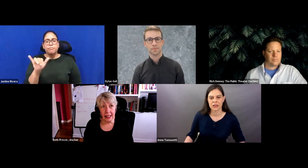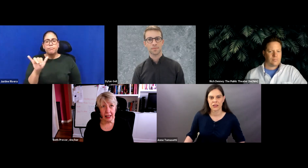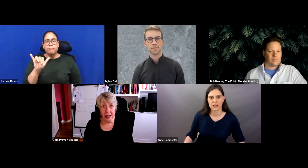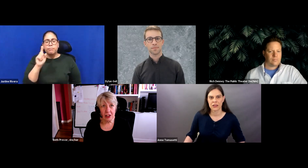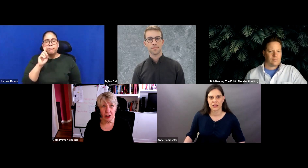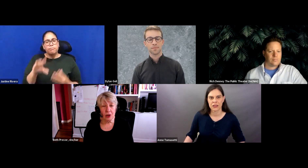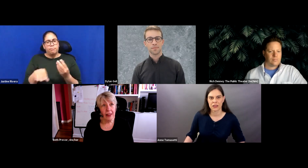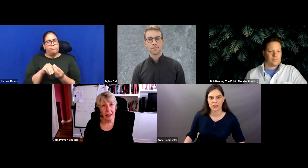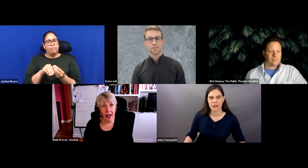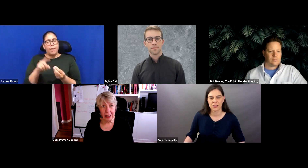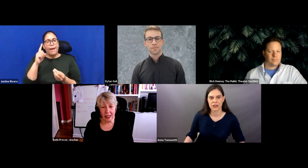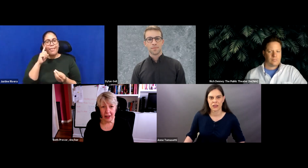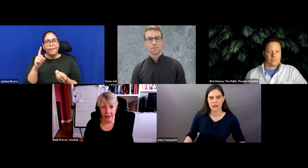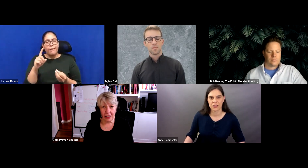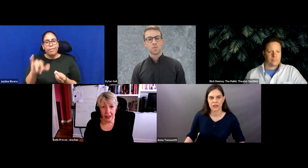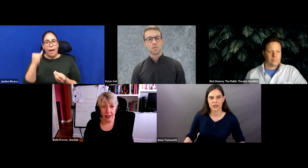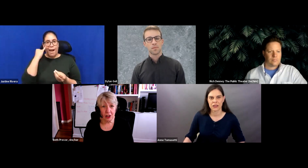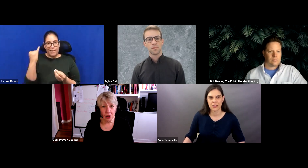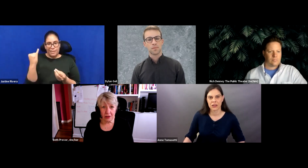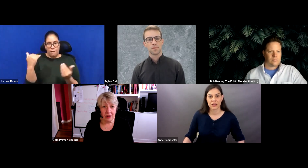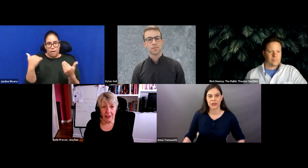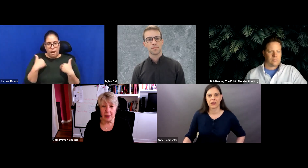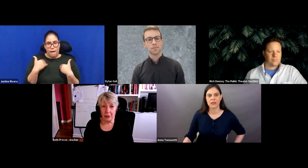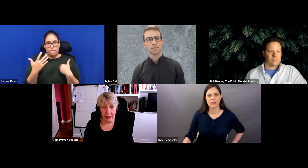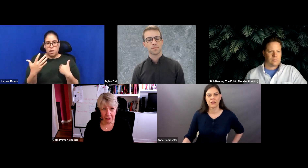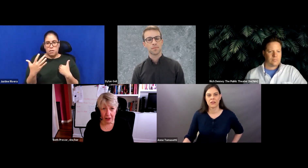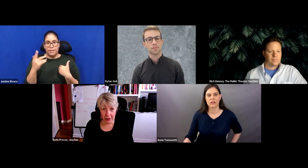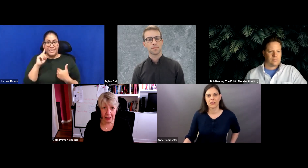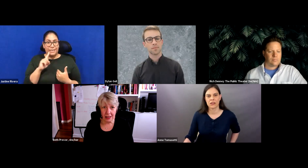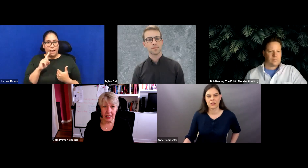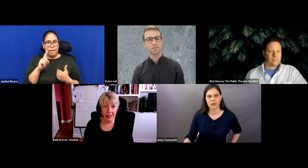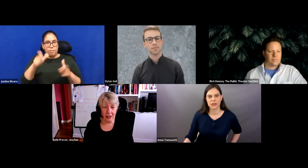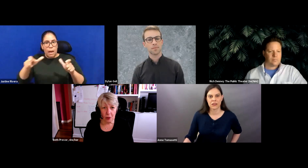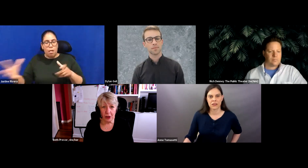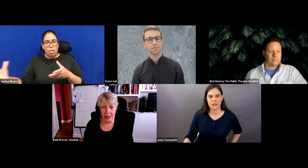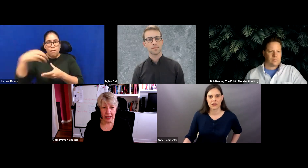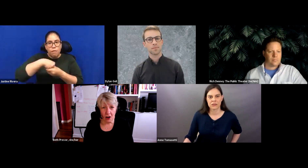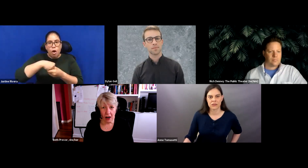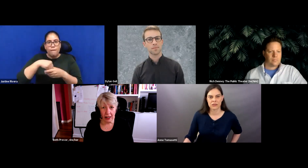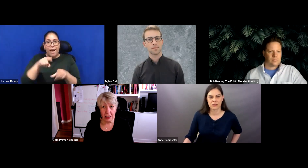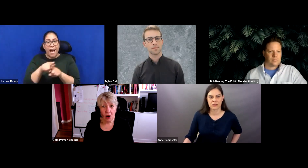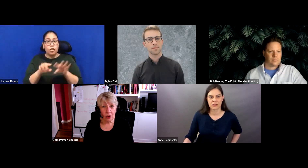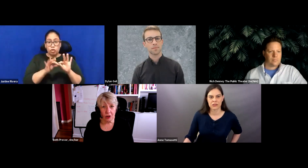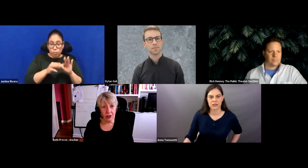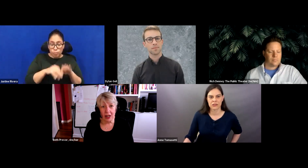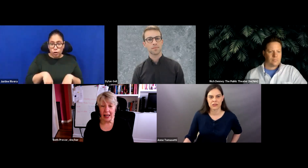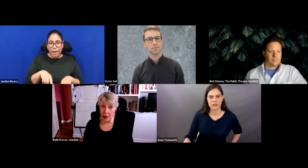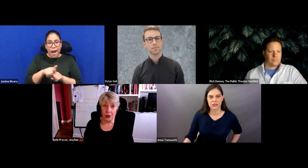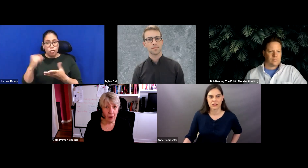think, too, the idea of having Deaf people involved in this as interpreters, as artists, would also kind of help with the